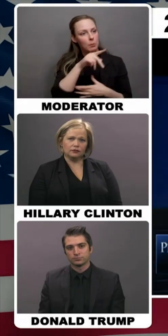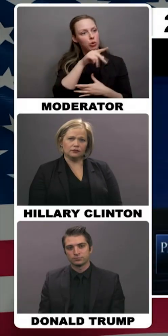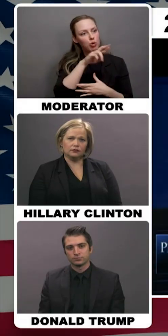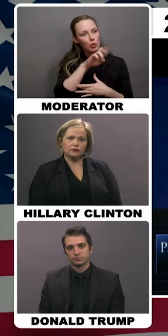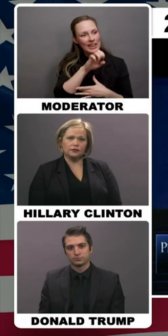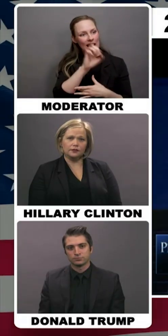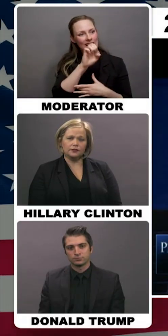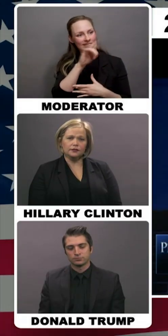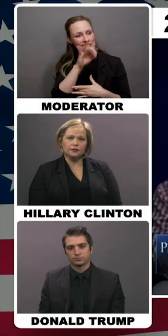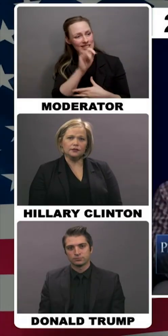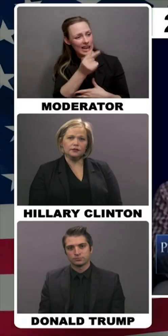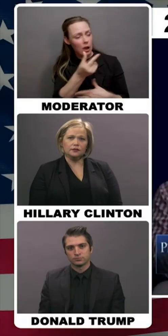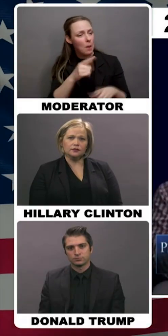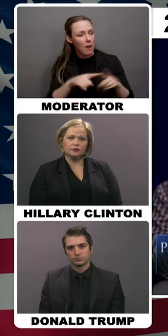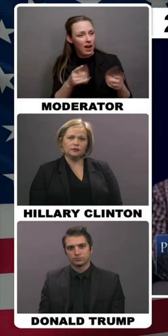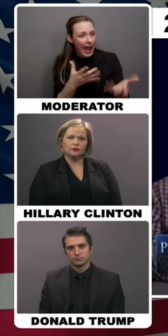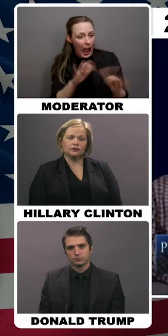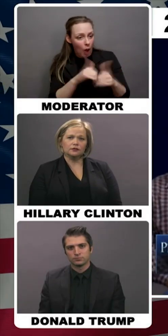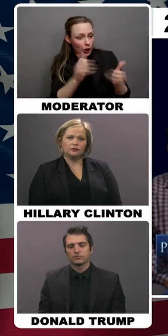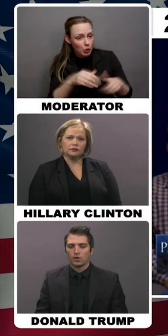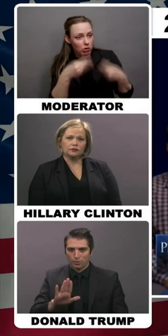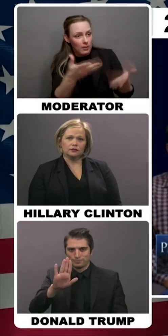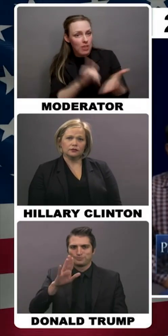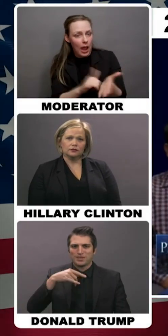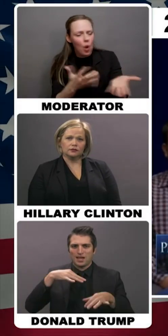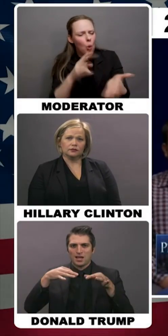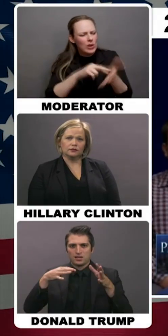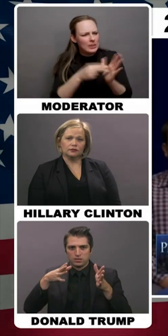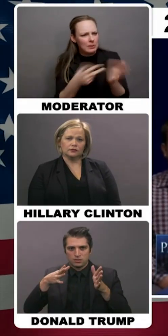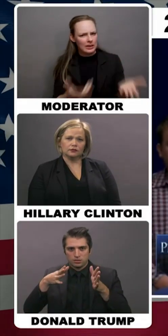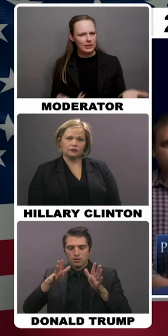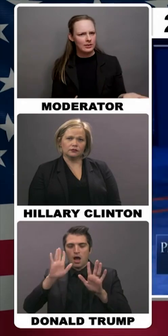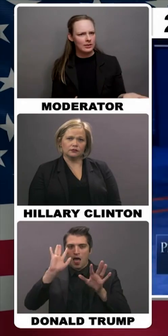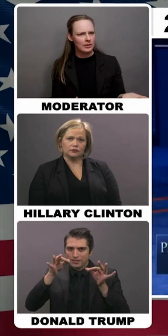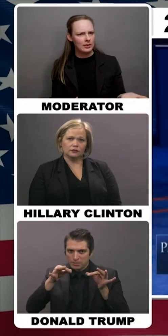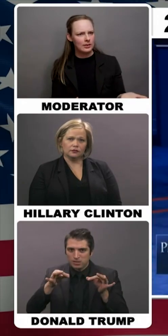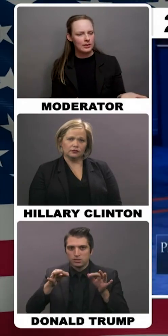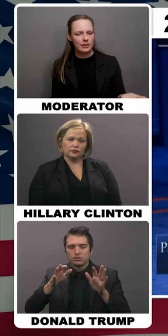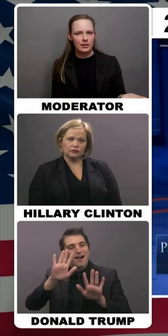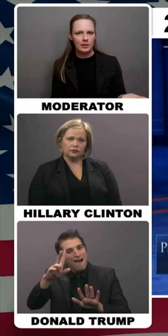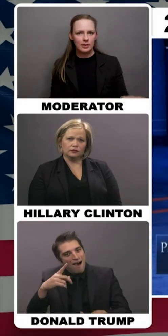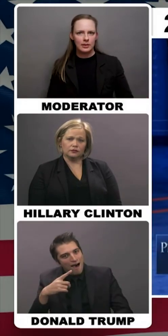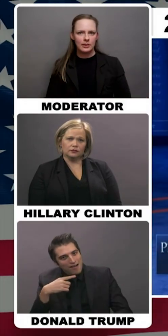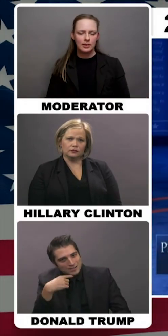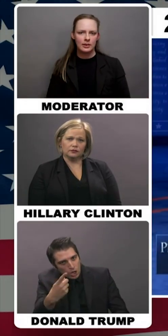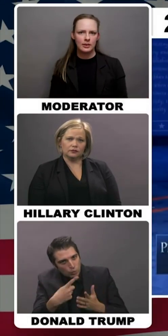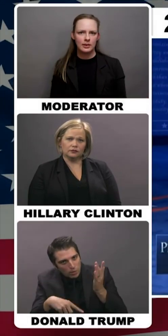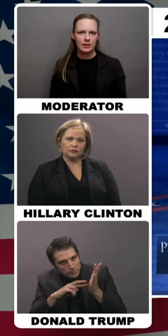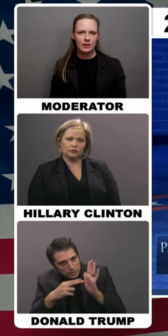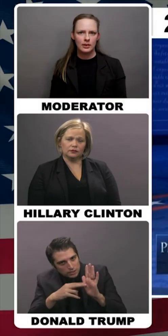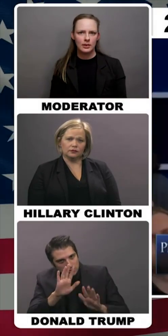Every, every American get insurance, we're gonna be able to, you're gonna have plans. What does that mean? Well, I'll tell you what it means. You're gonna have plans that are so good